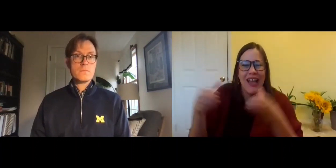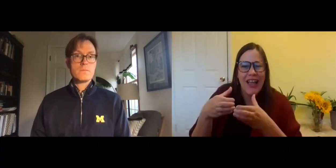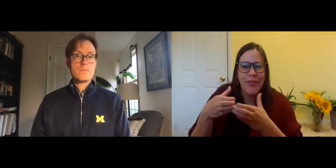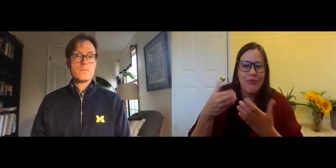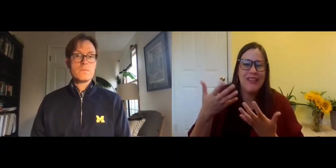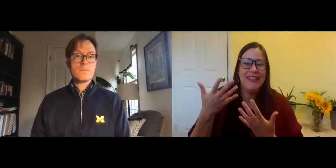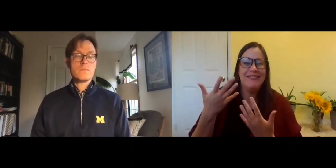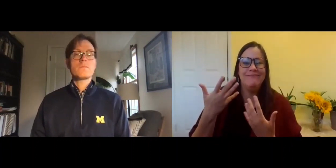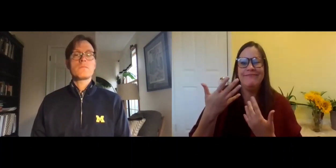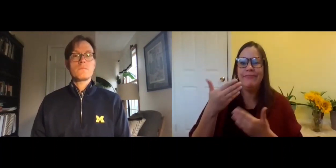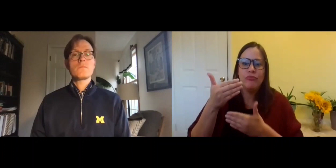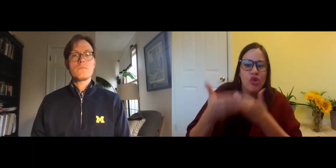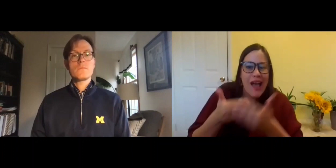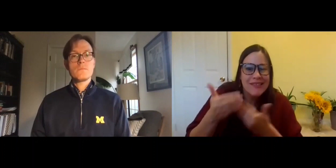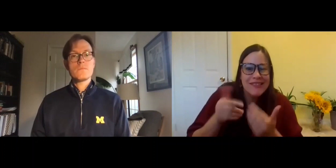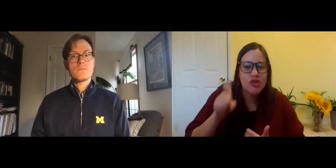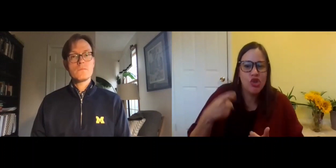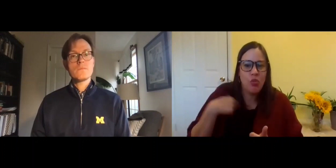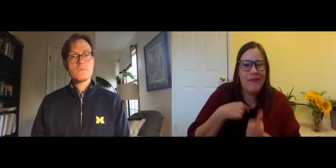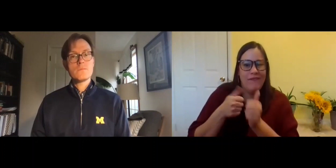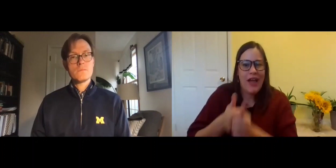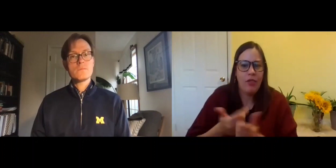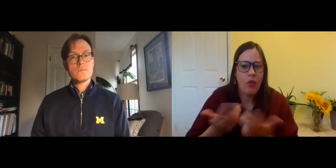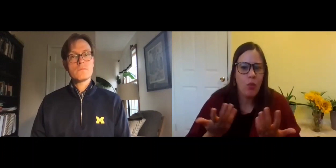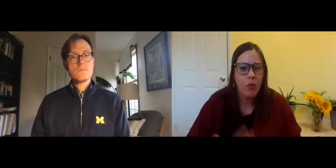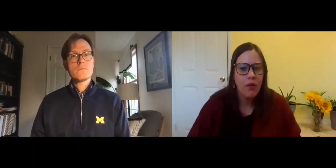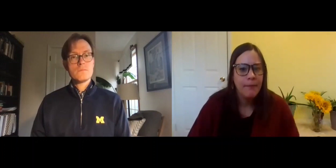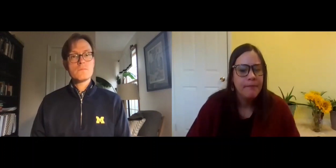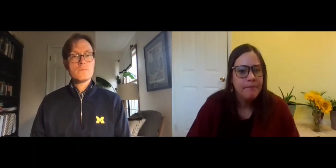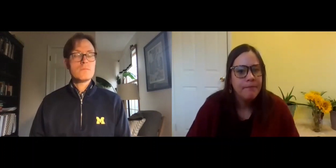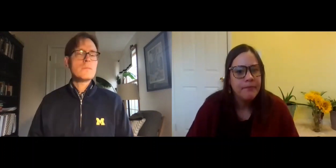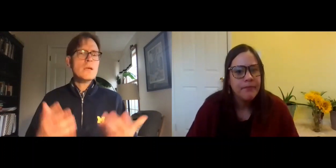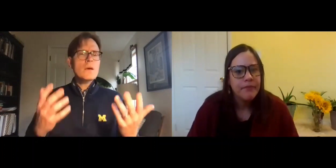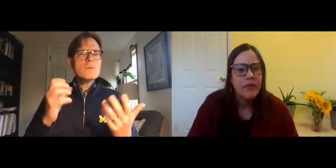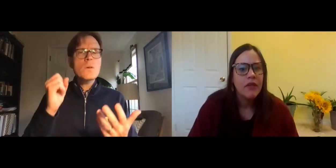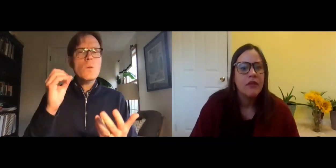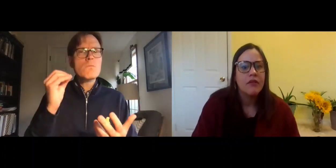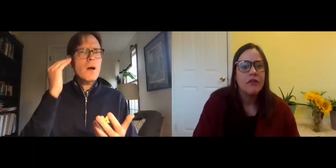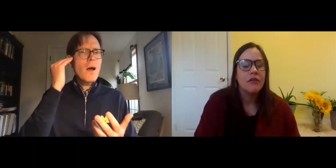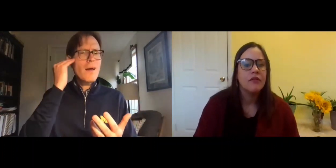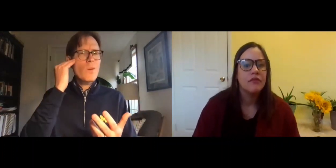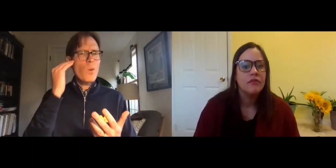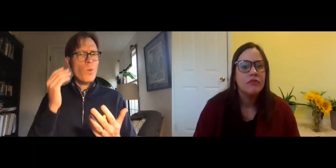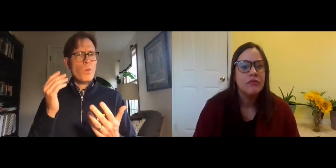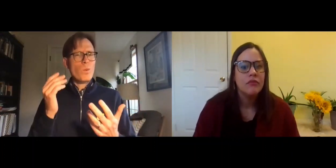the holidays, specifically when it comes to social gatherings. What that should look like and what rules we should follow?